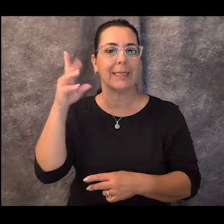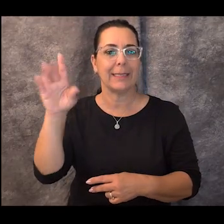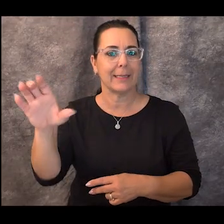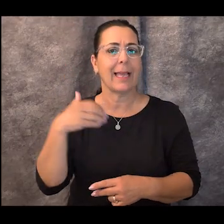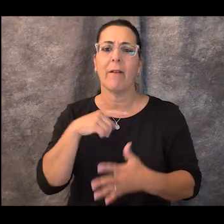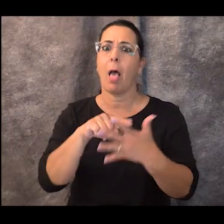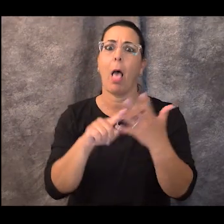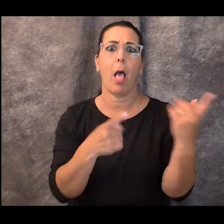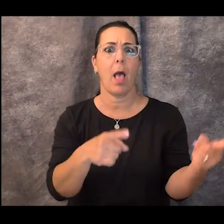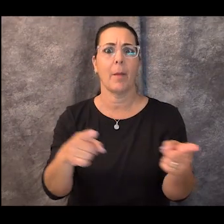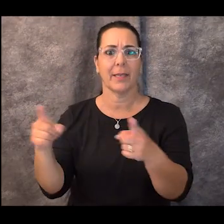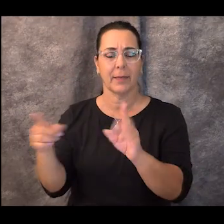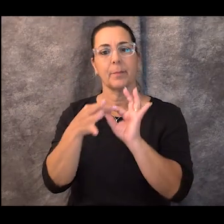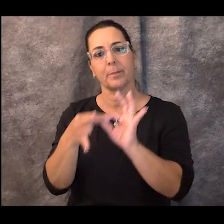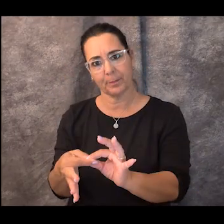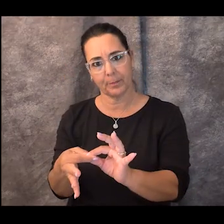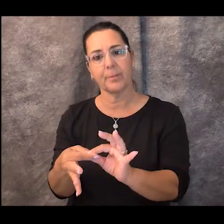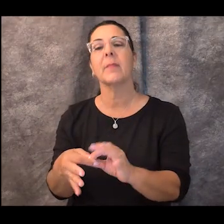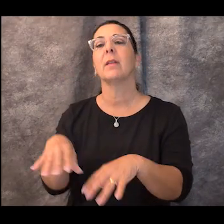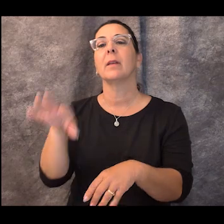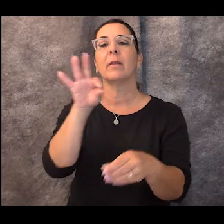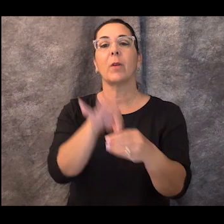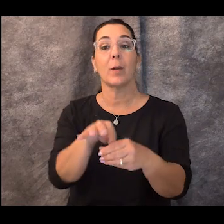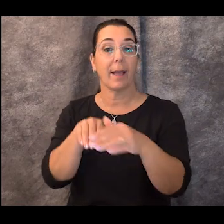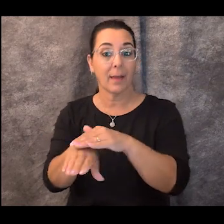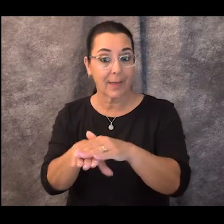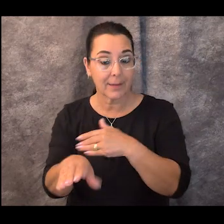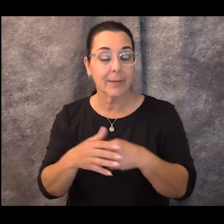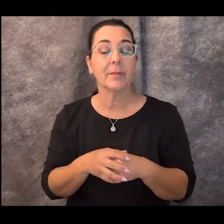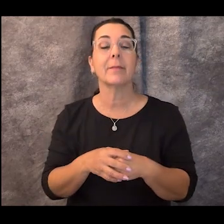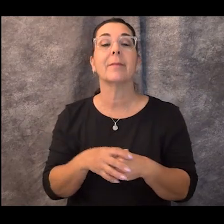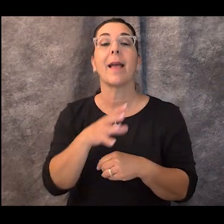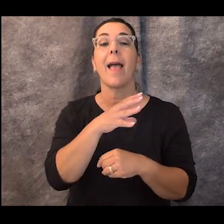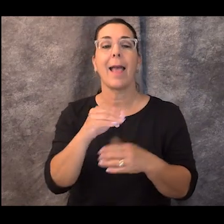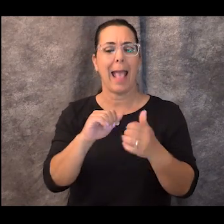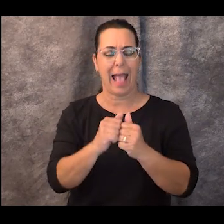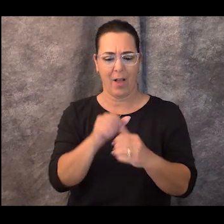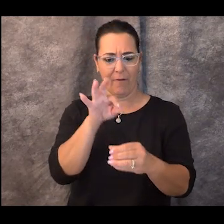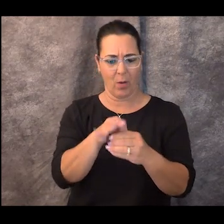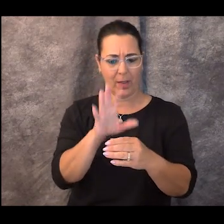when it comes to voting access and the impact on voters with disabilities.